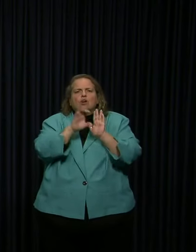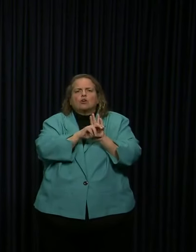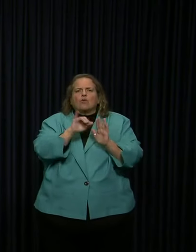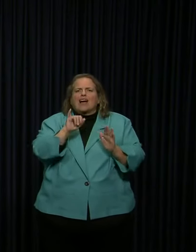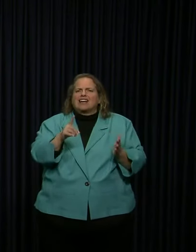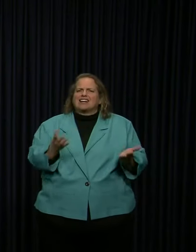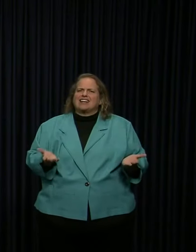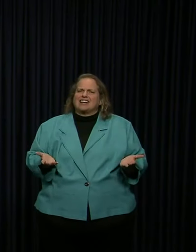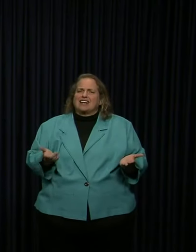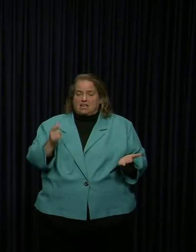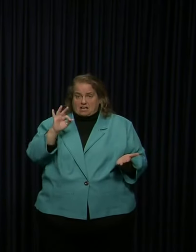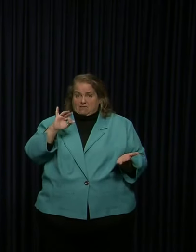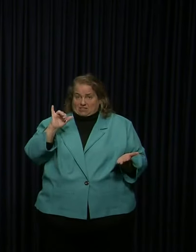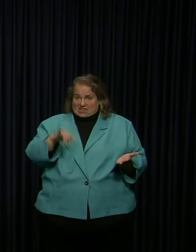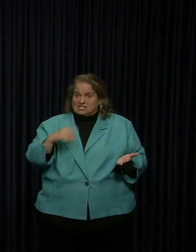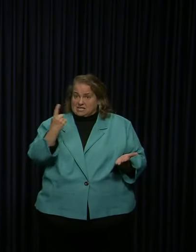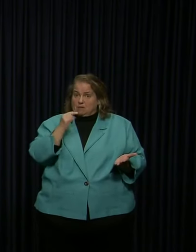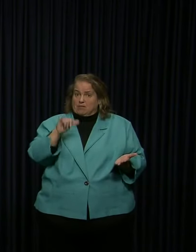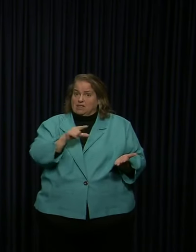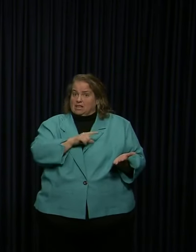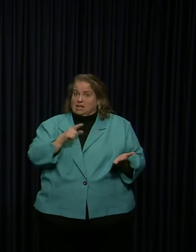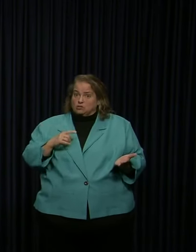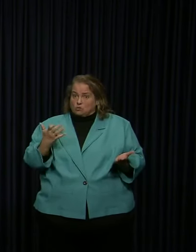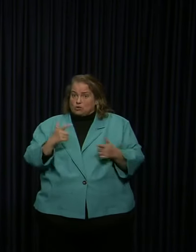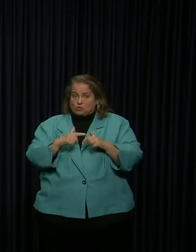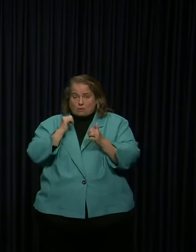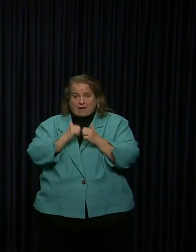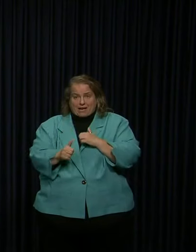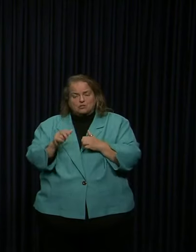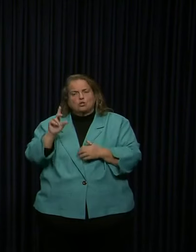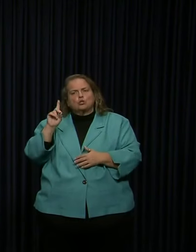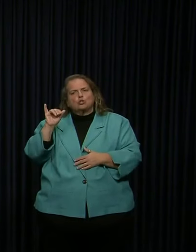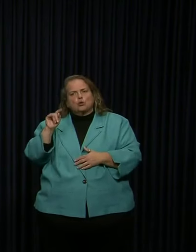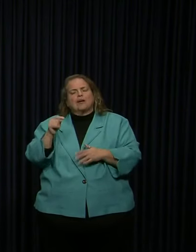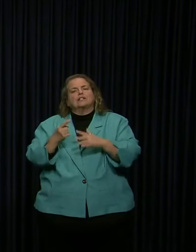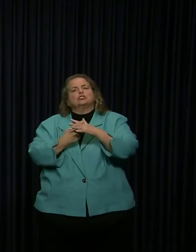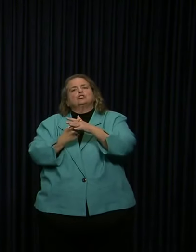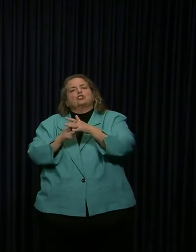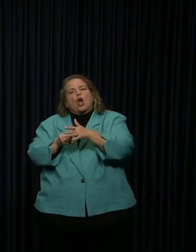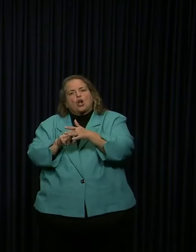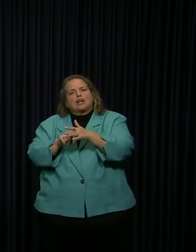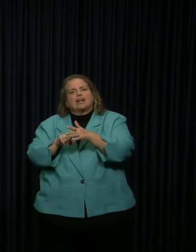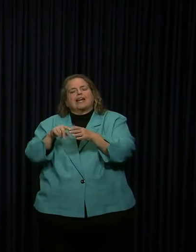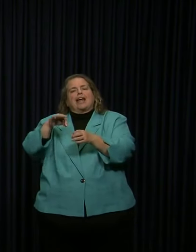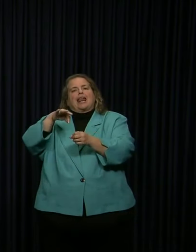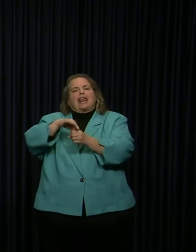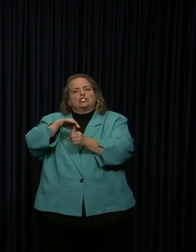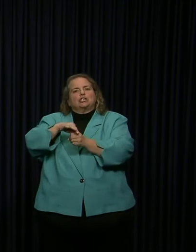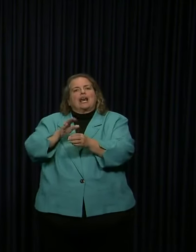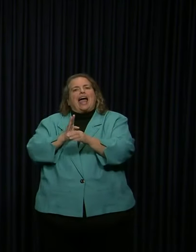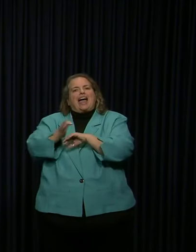IT'S A COUPLE-PART QUESTION. DID I OBSERVE WAKE OF ELECTION LAST WEEK.